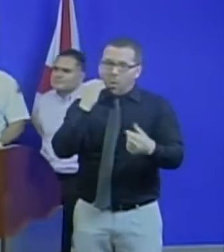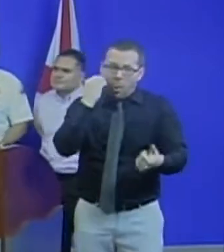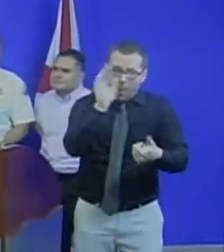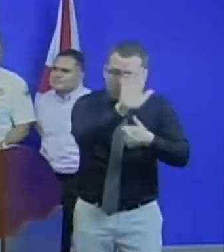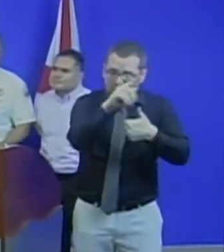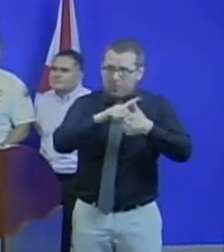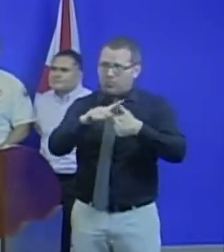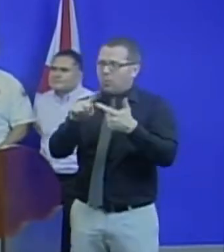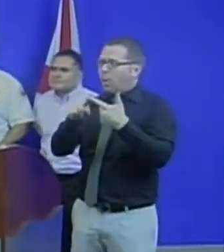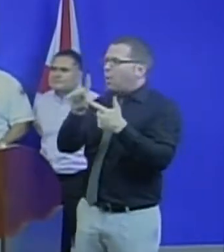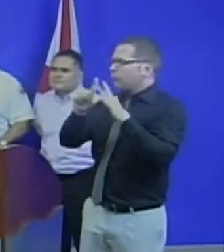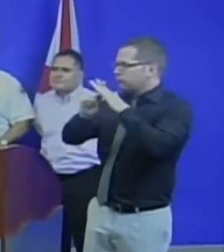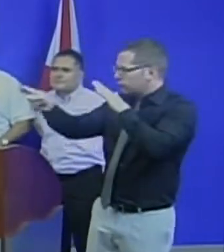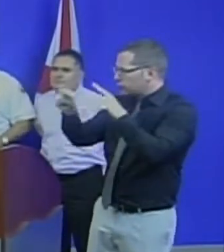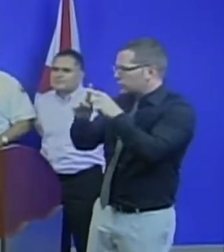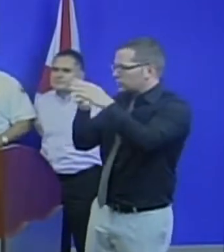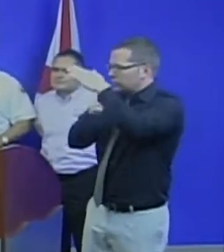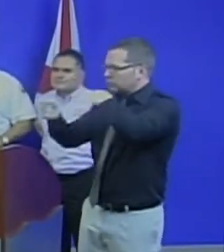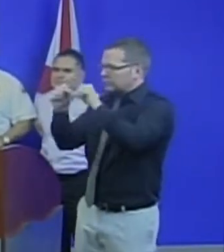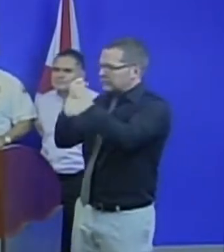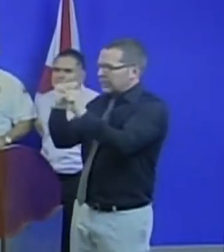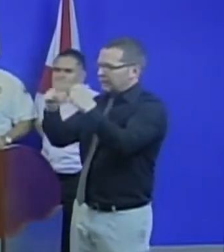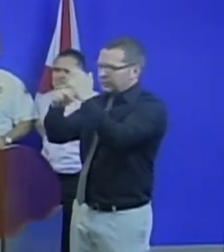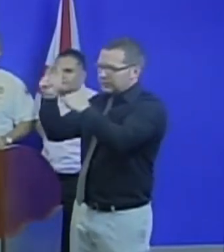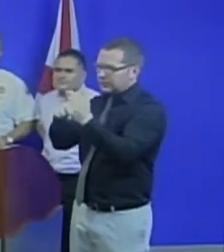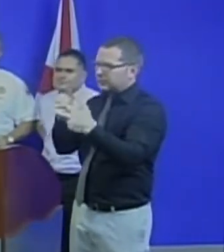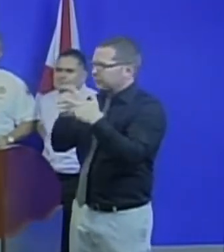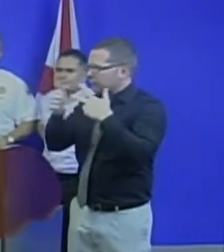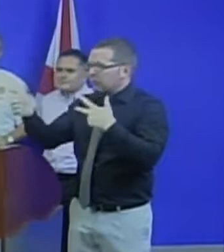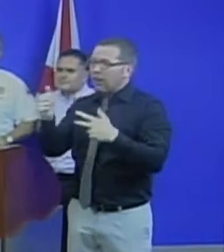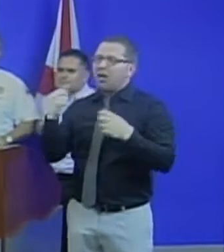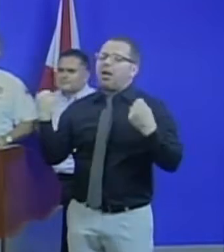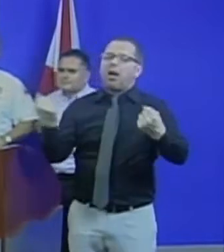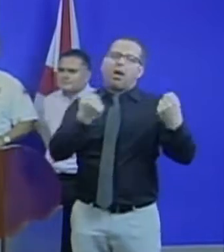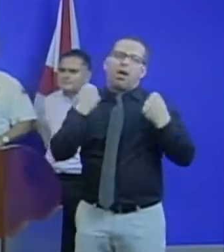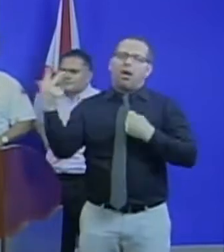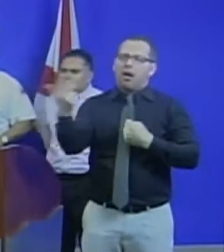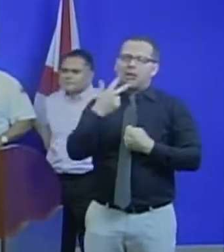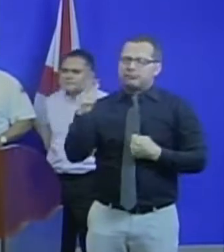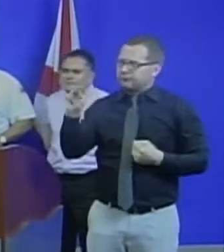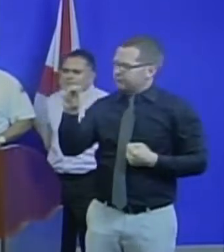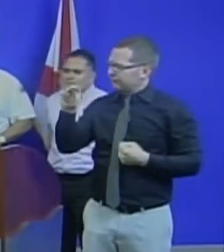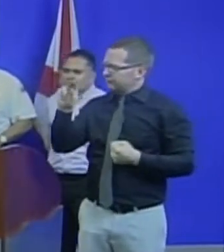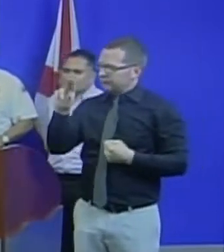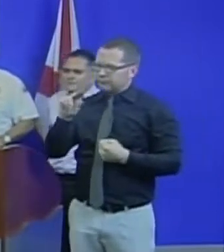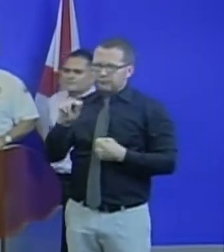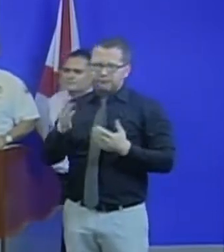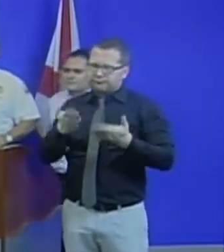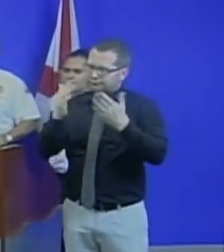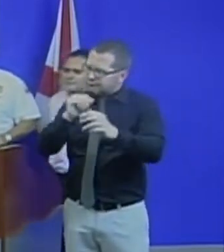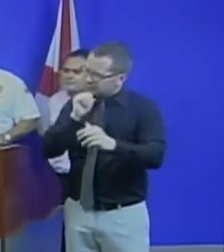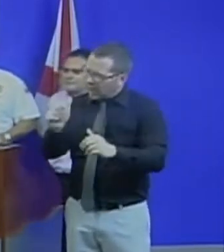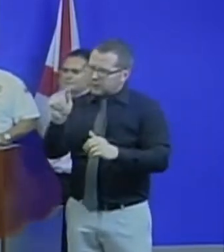PLEASE GET INTO A SHE WOULDER. PLEASE GET OUT OF THE ROADS. PLEASE GO INTO YOUR HOME.